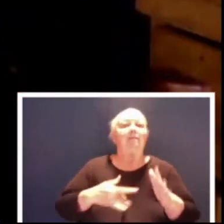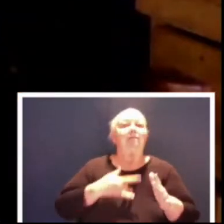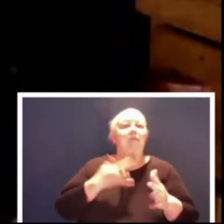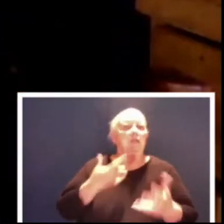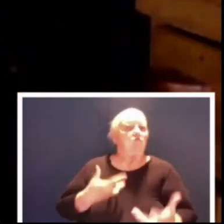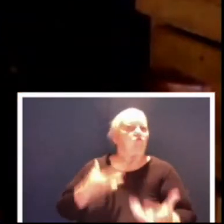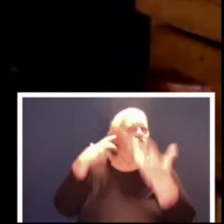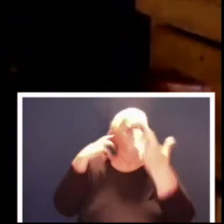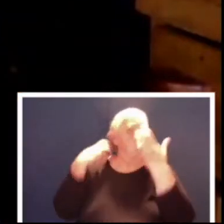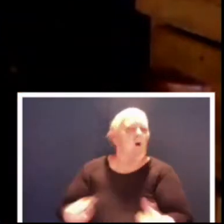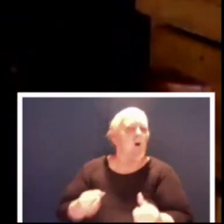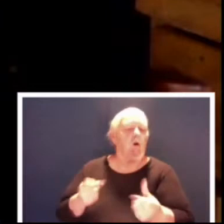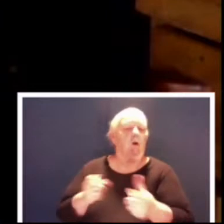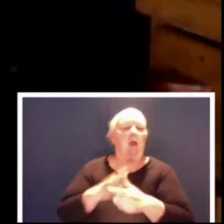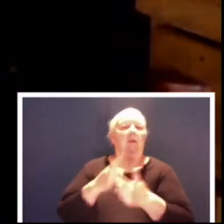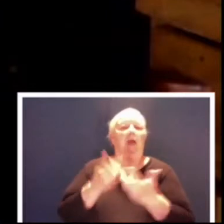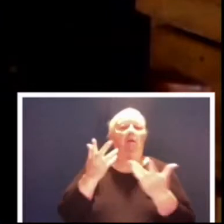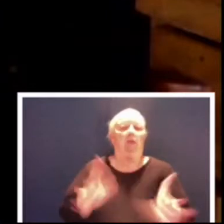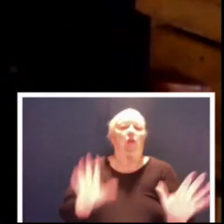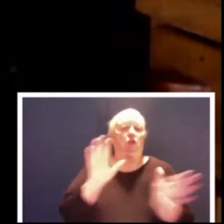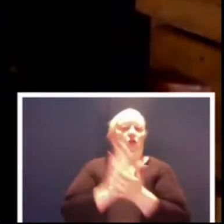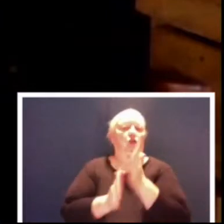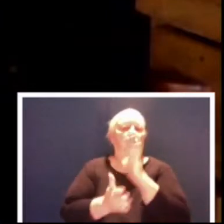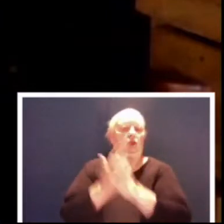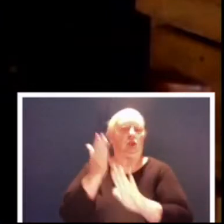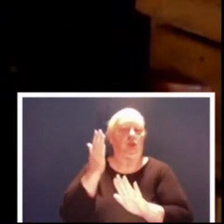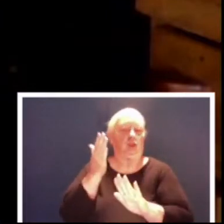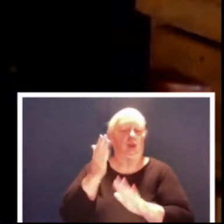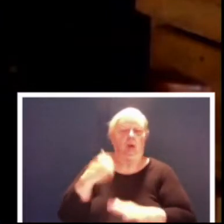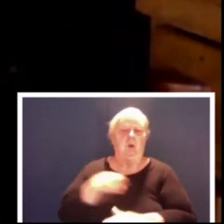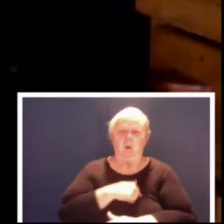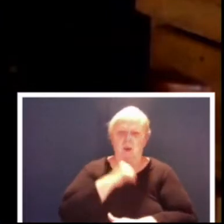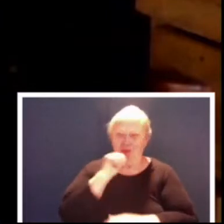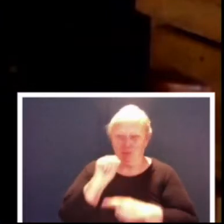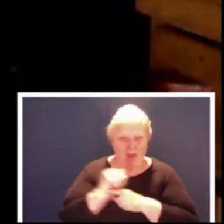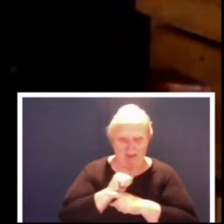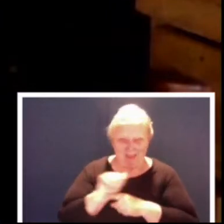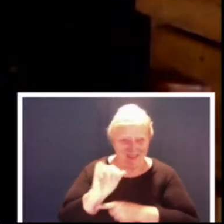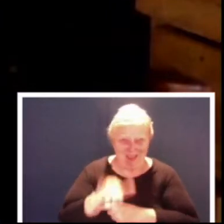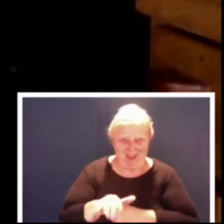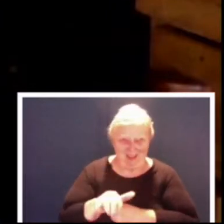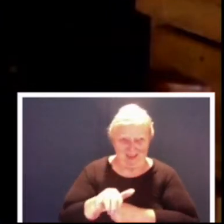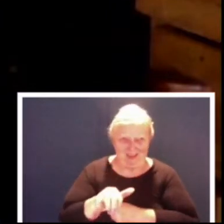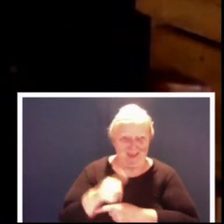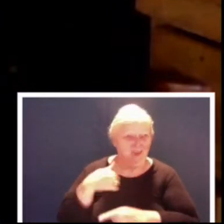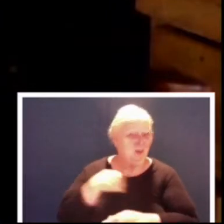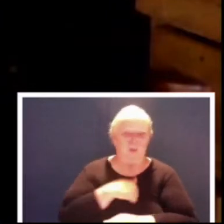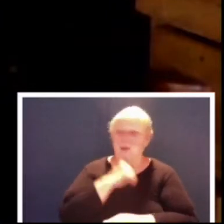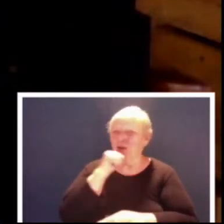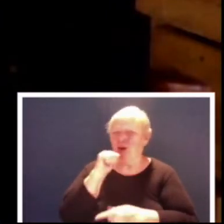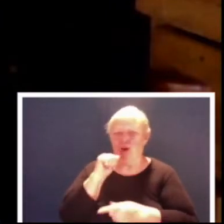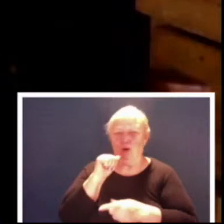And we just don't have the practice, ever, because we're not really trained in it. Of how to really deal with emotions, you know.